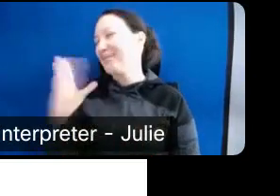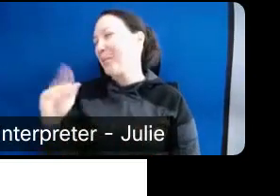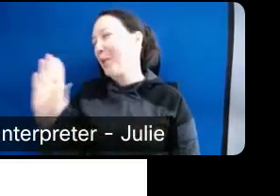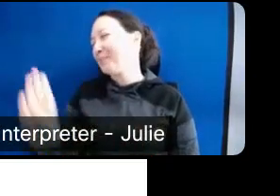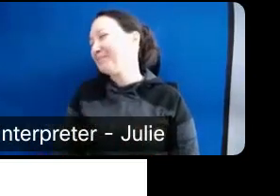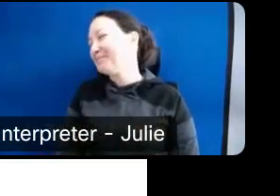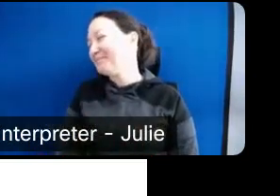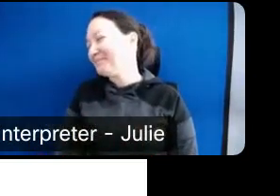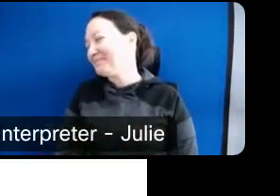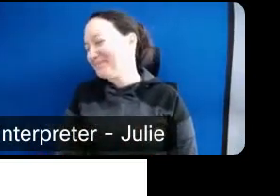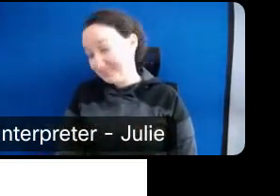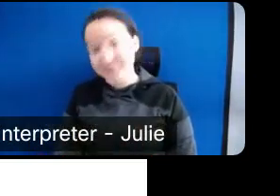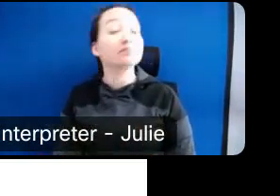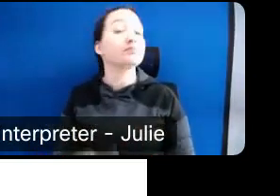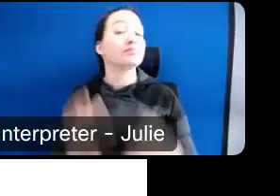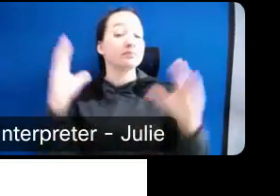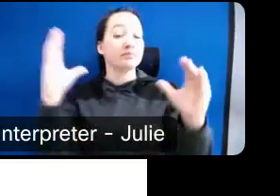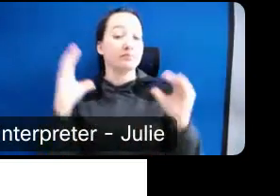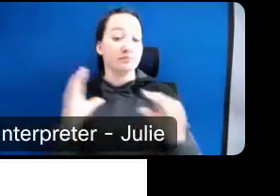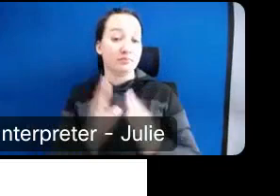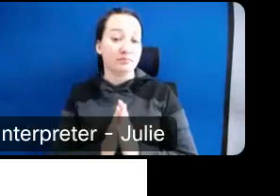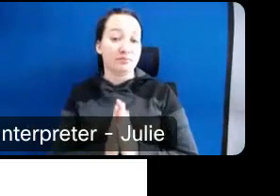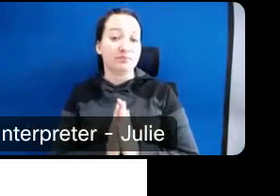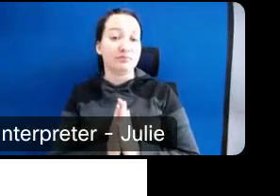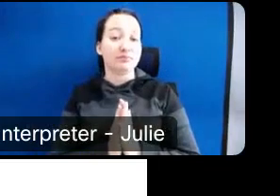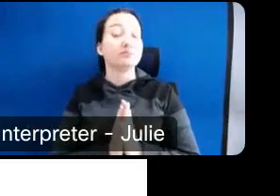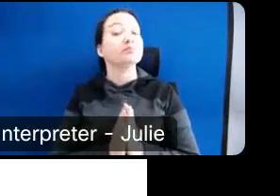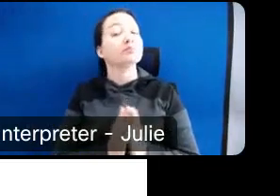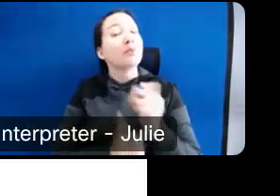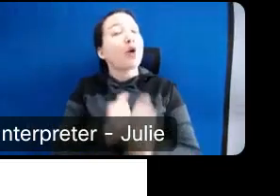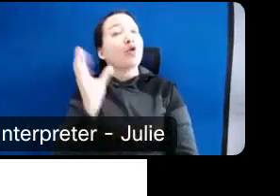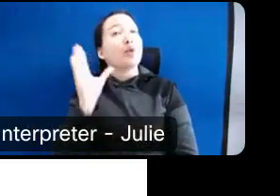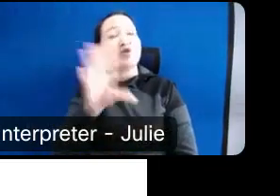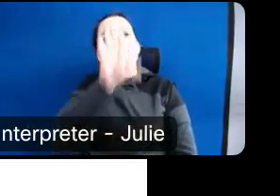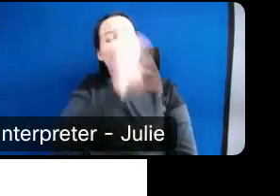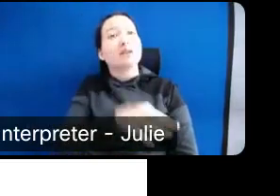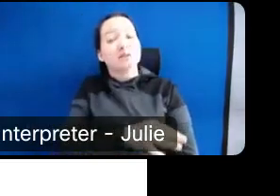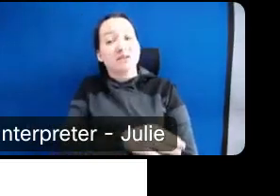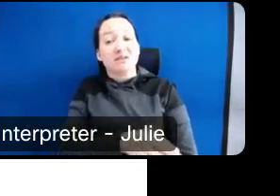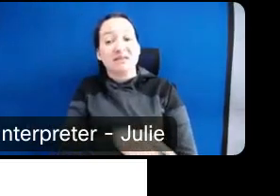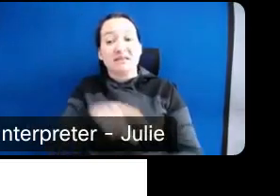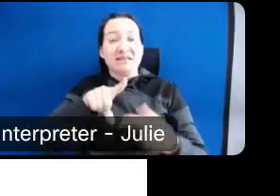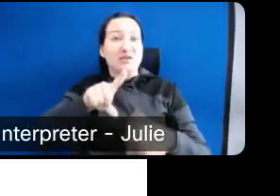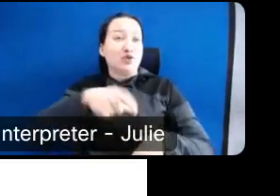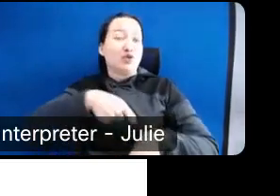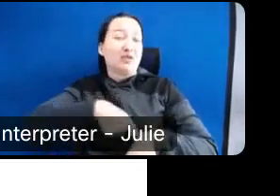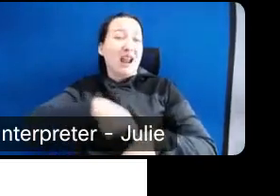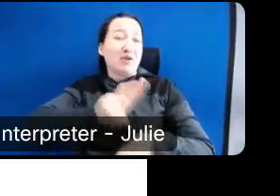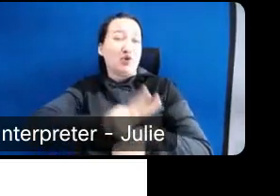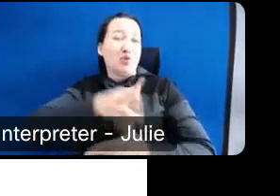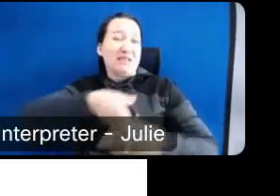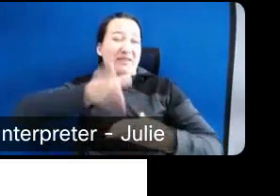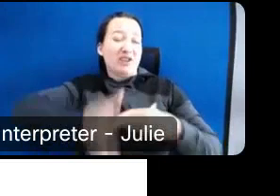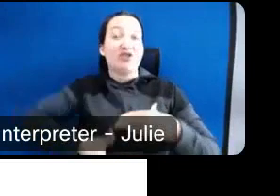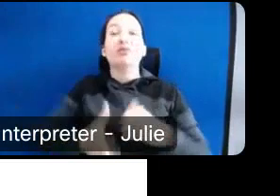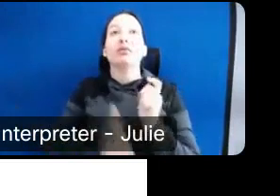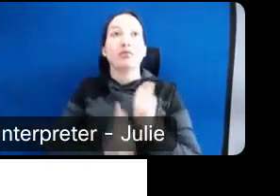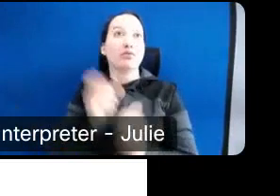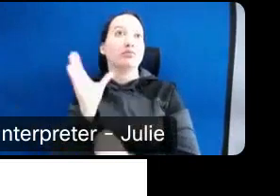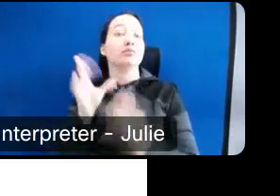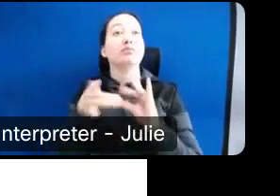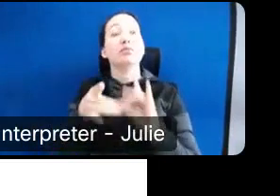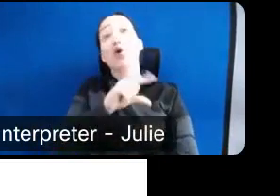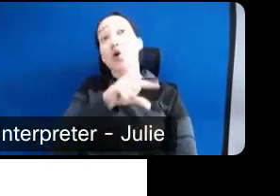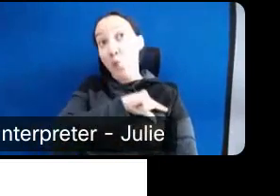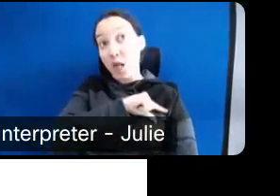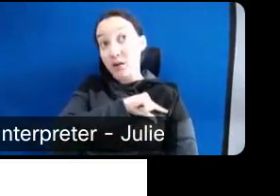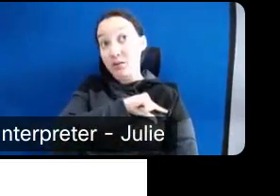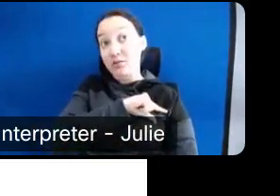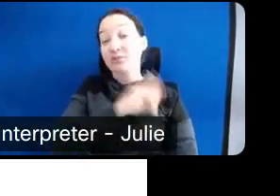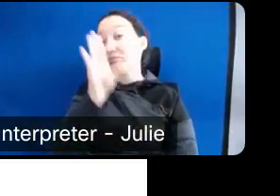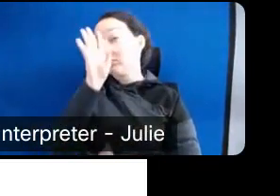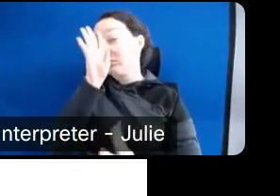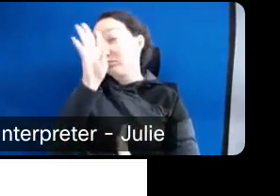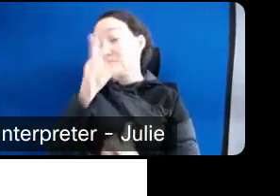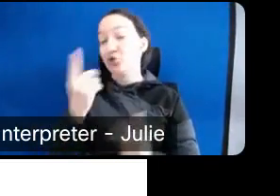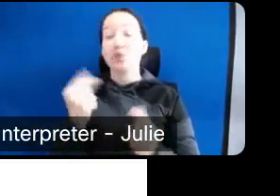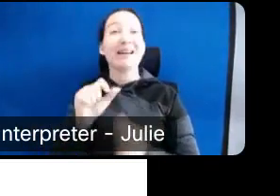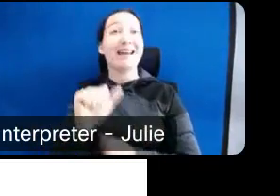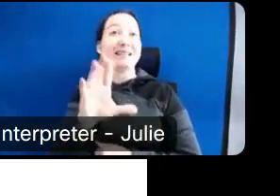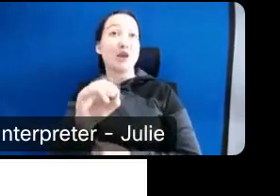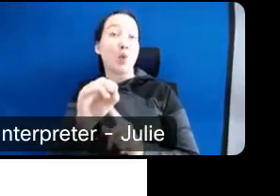Great, well, we have a, the bulk of our presentation. I know we, we have only until 2 o'clock. The bulk of the presentation talks about a lot of the quality innovation that we're doing and we really do view the as a.